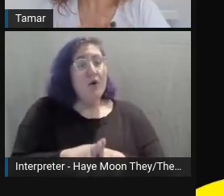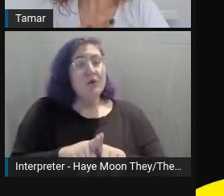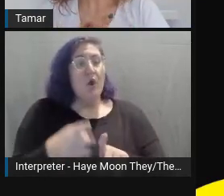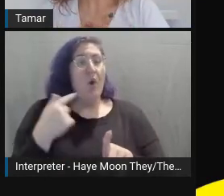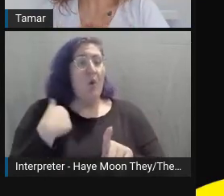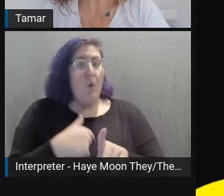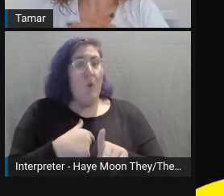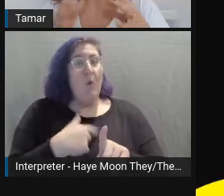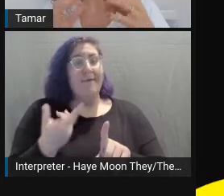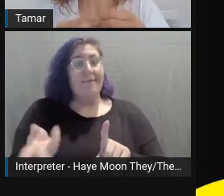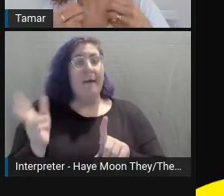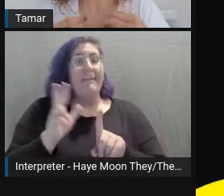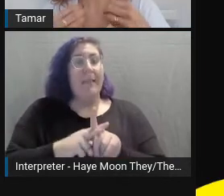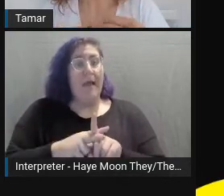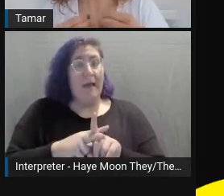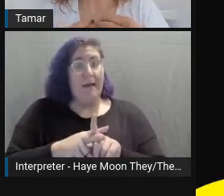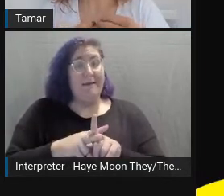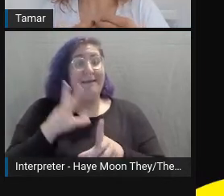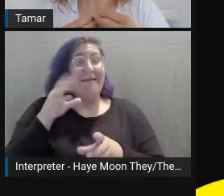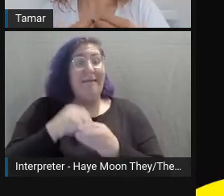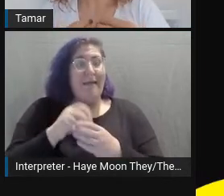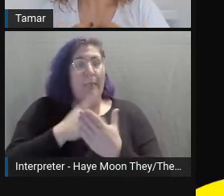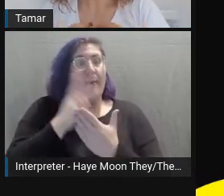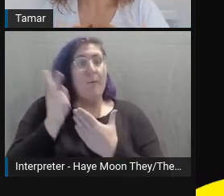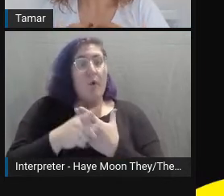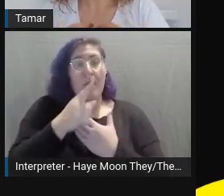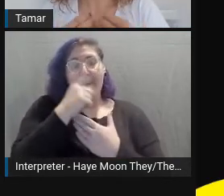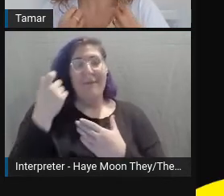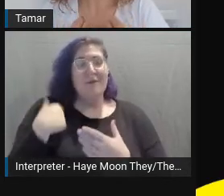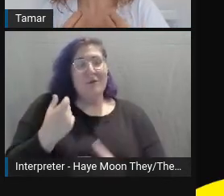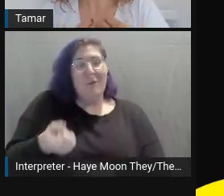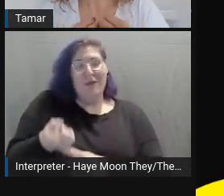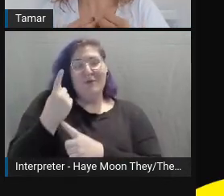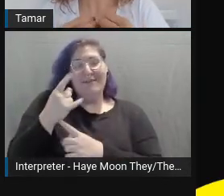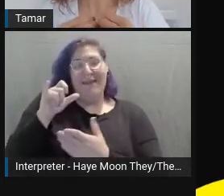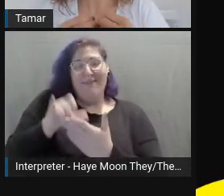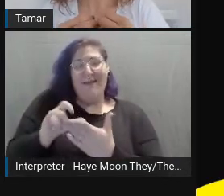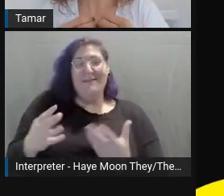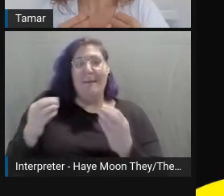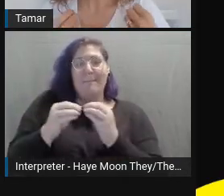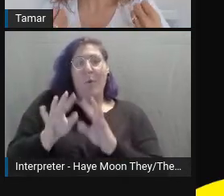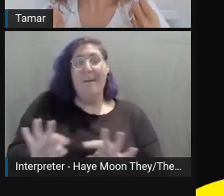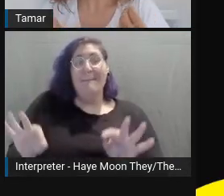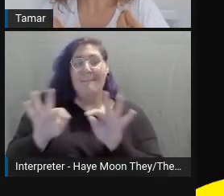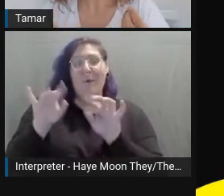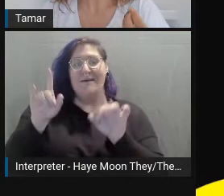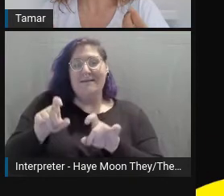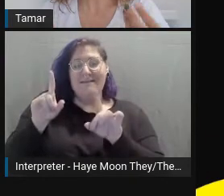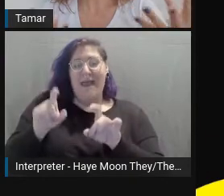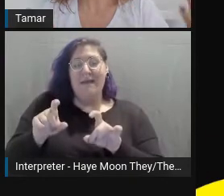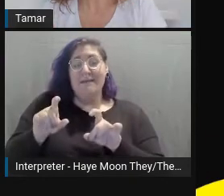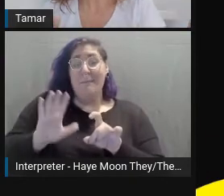understanding that it's one of the more critical tests that we used to do manually, and we'd like to see that this is